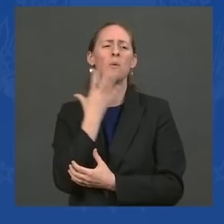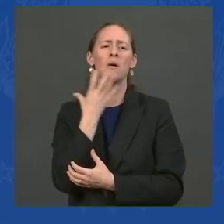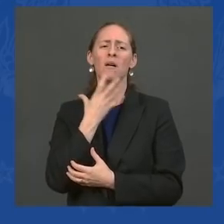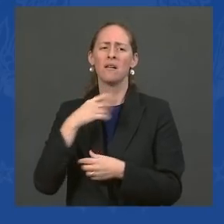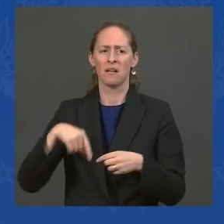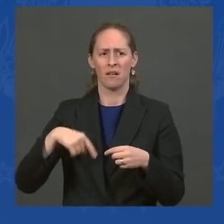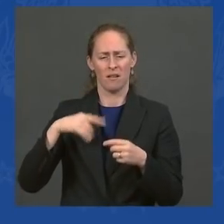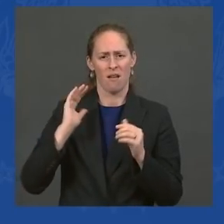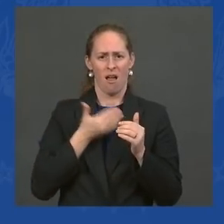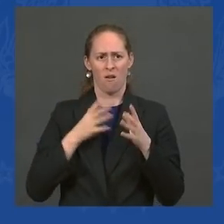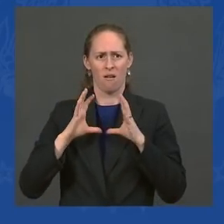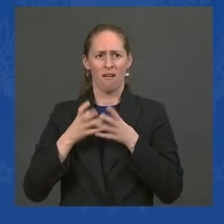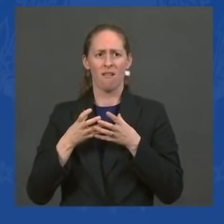Thank you for your introduction.